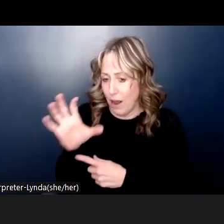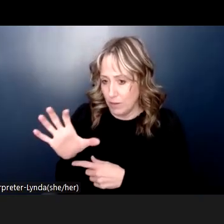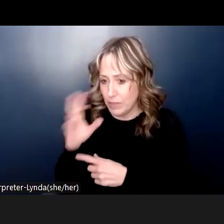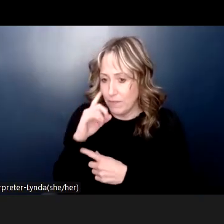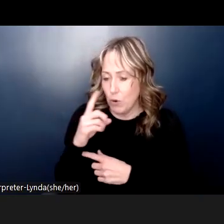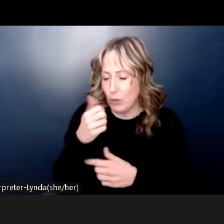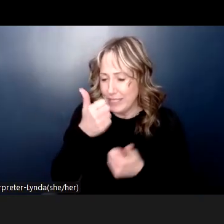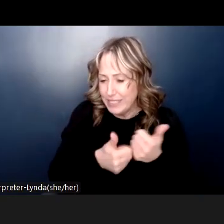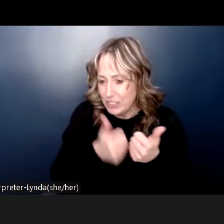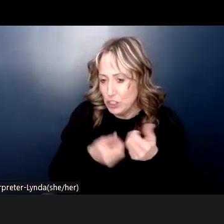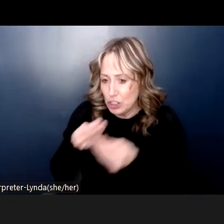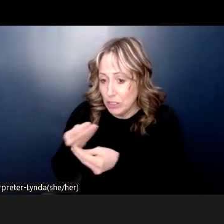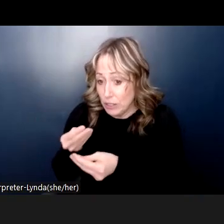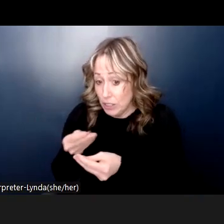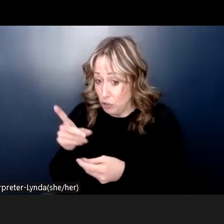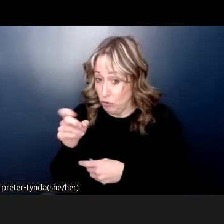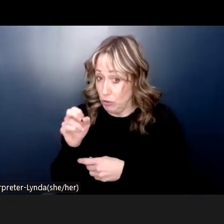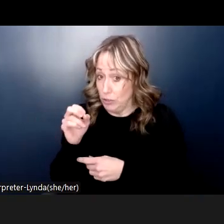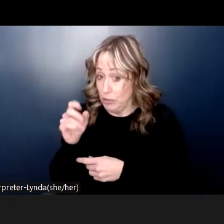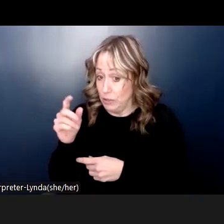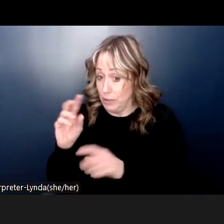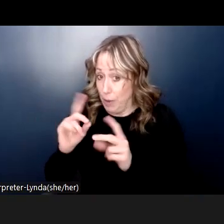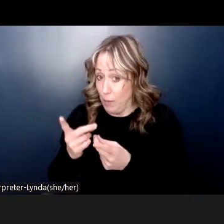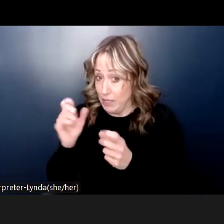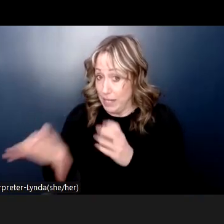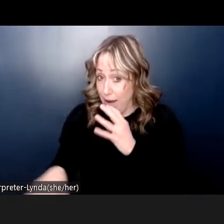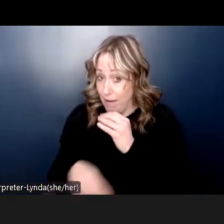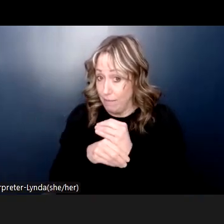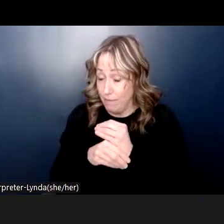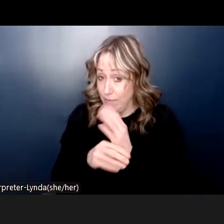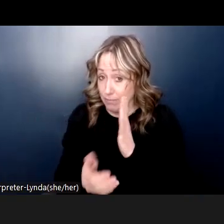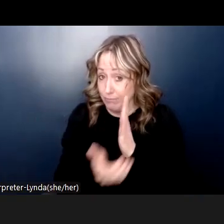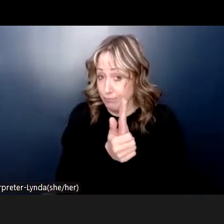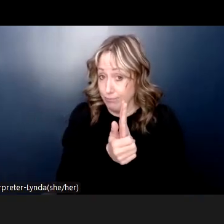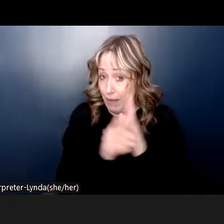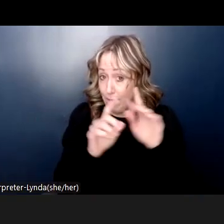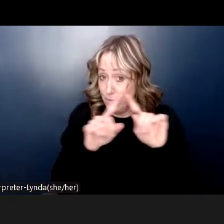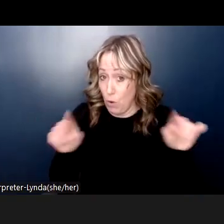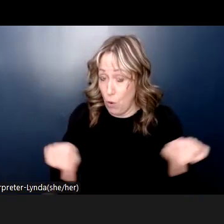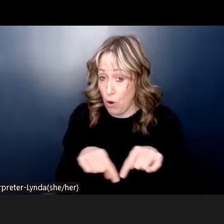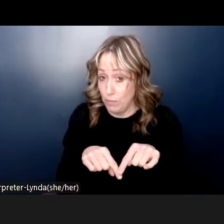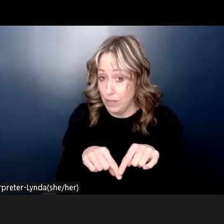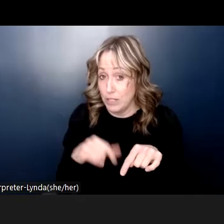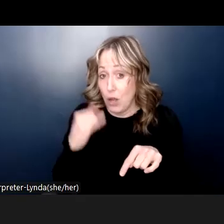Will departments be able to attach further forms? When transactions in reject status.